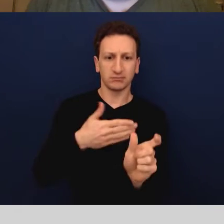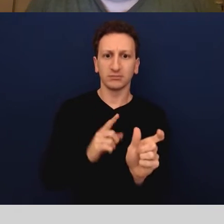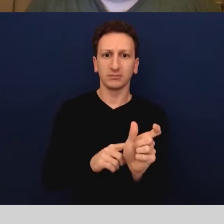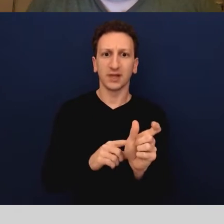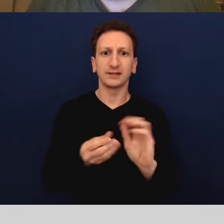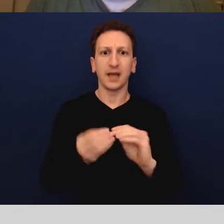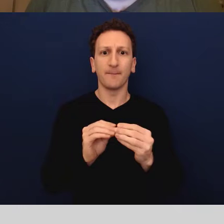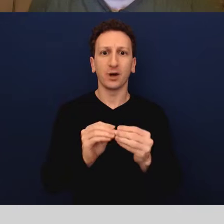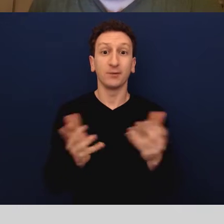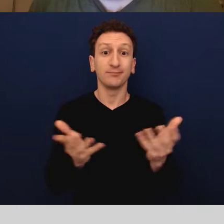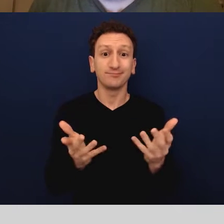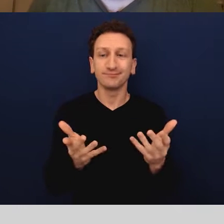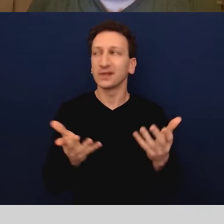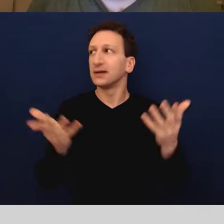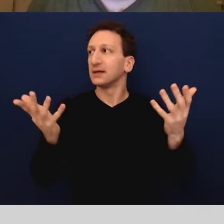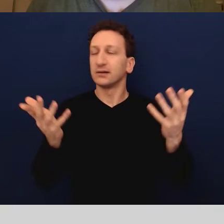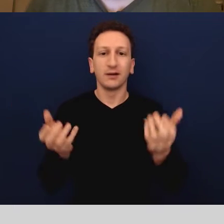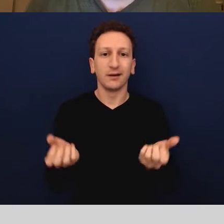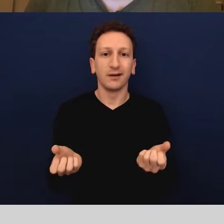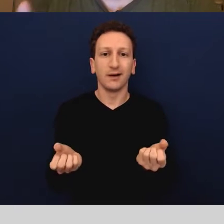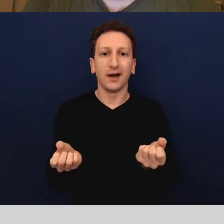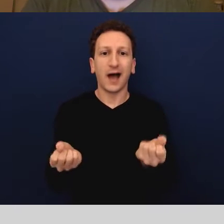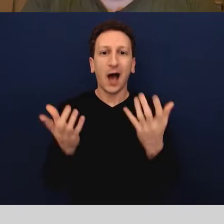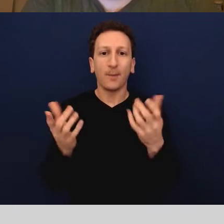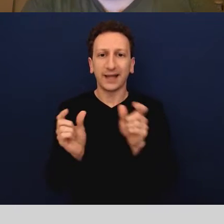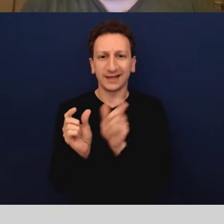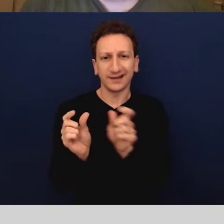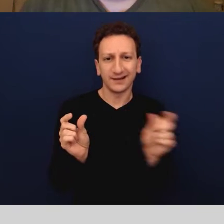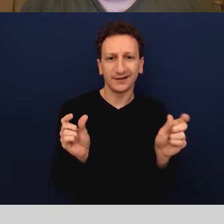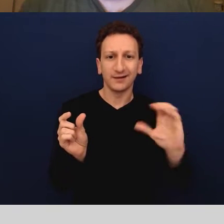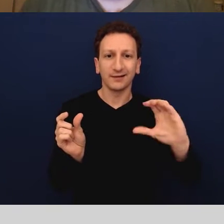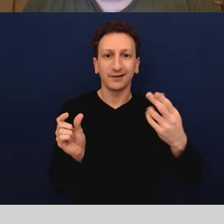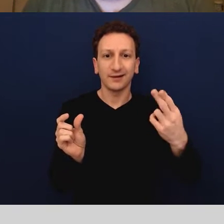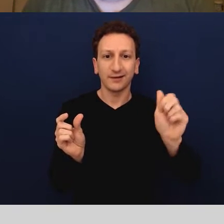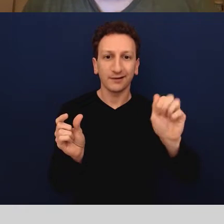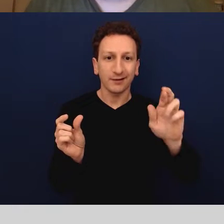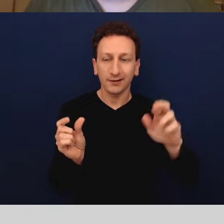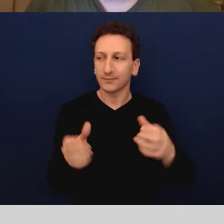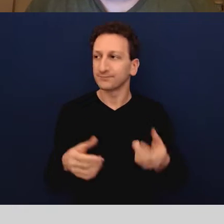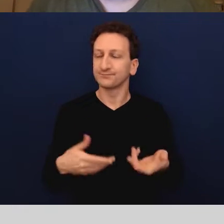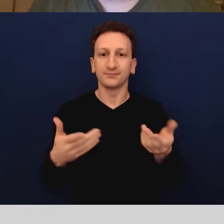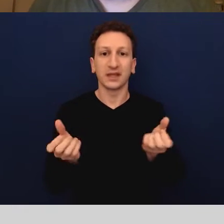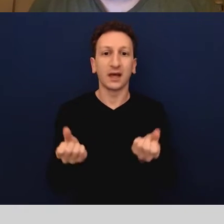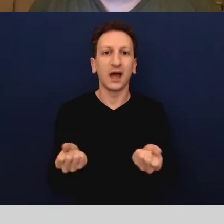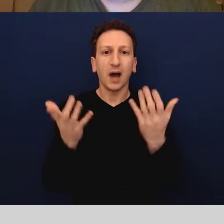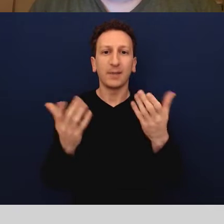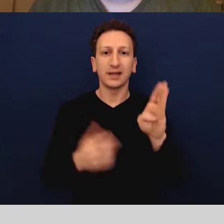which is the number, in general, the number of things you put in like the the length of the character string or the bite buffer.